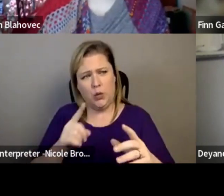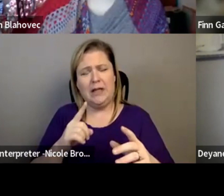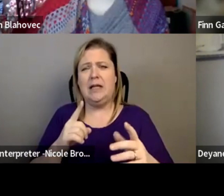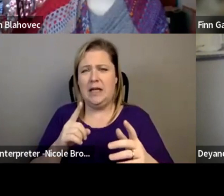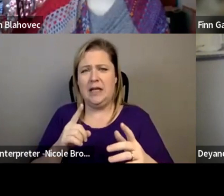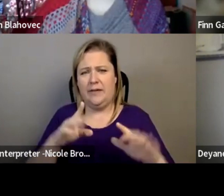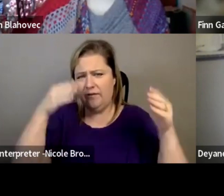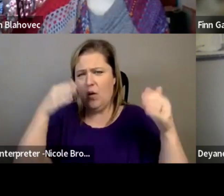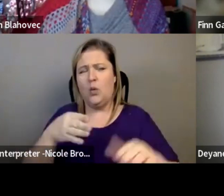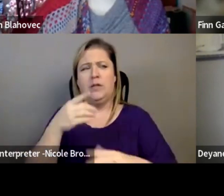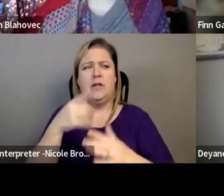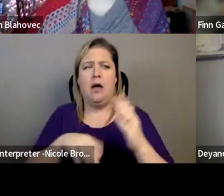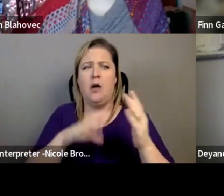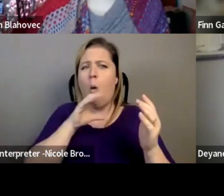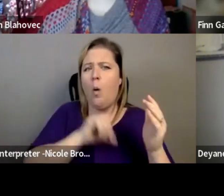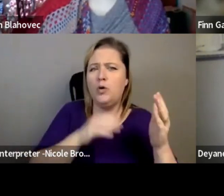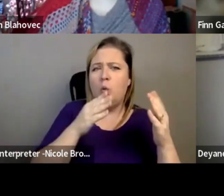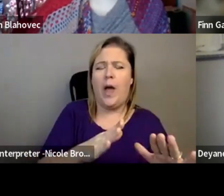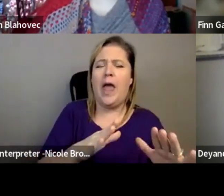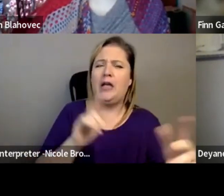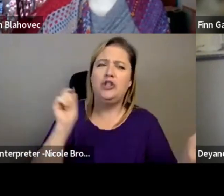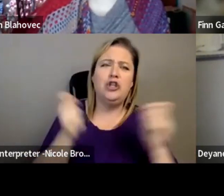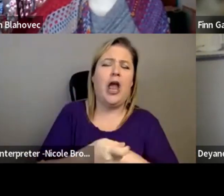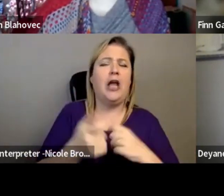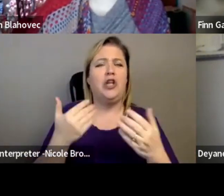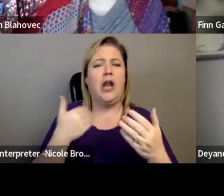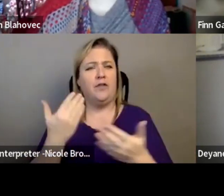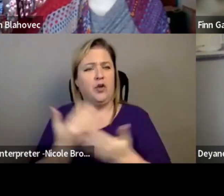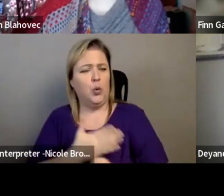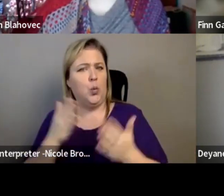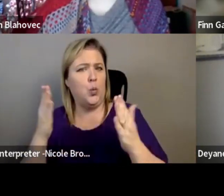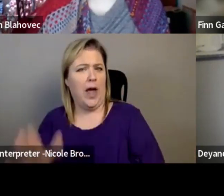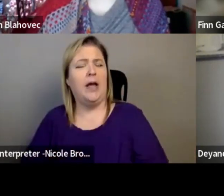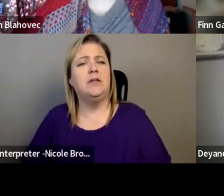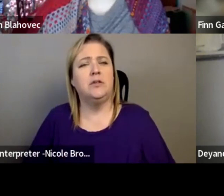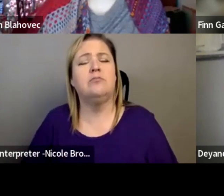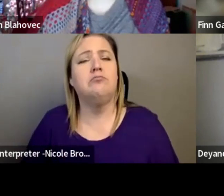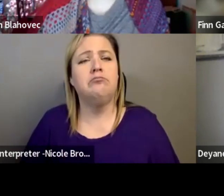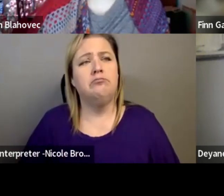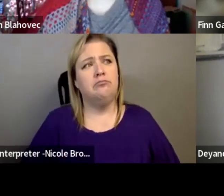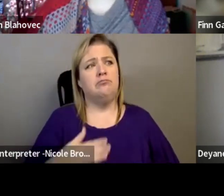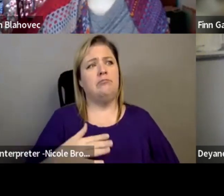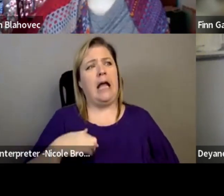always done things and to come up with new ways. So that's what I see as a possibility out of